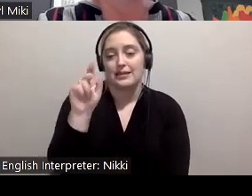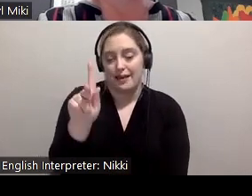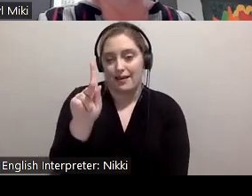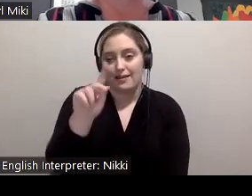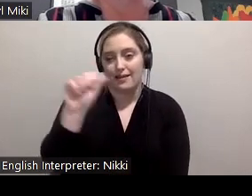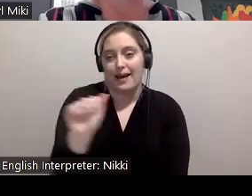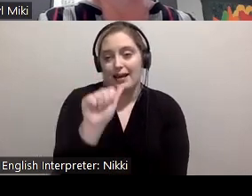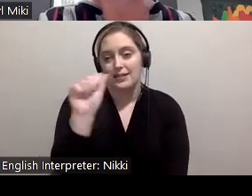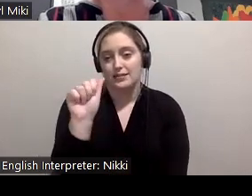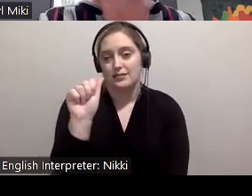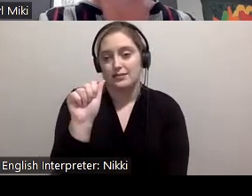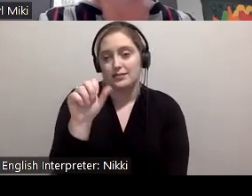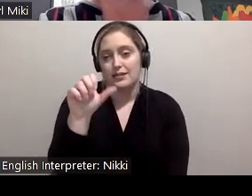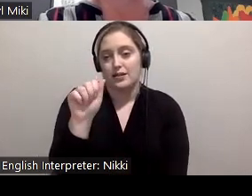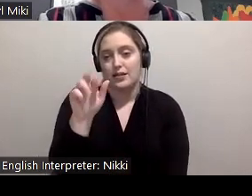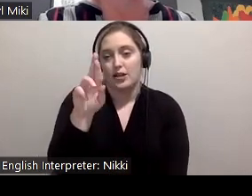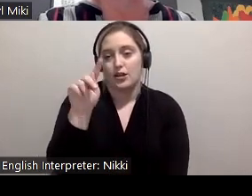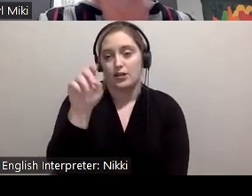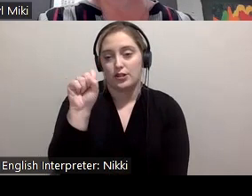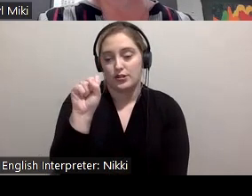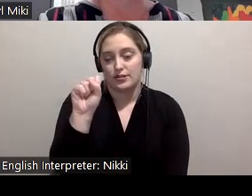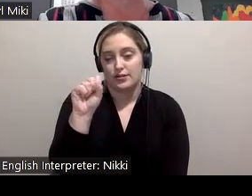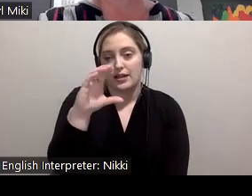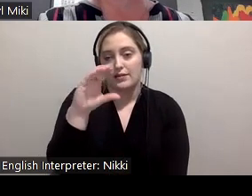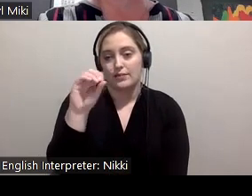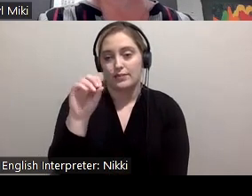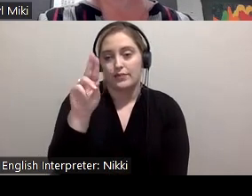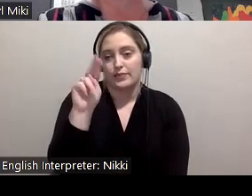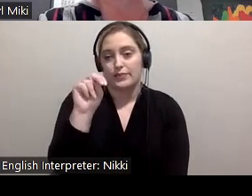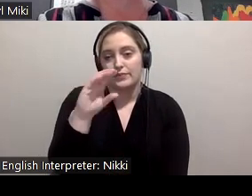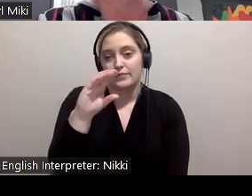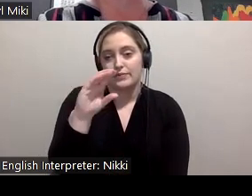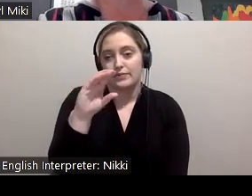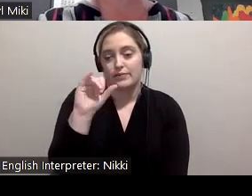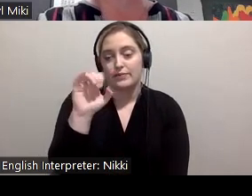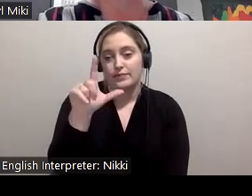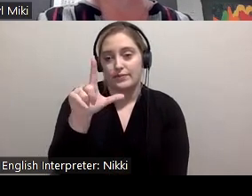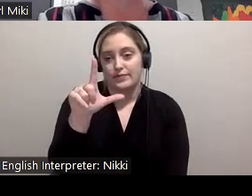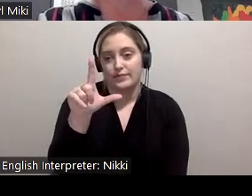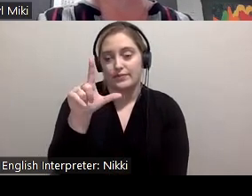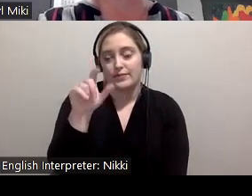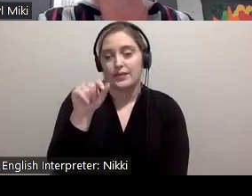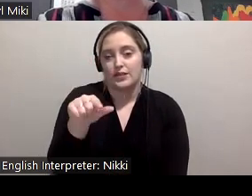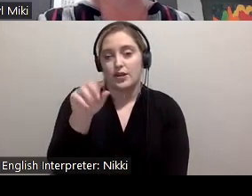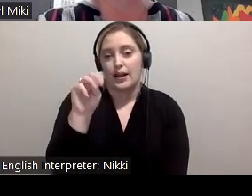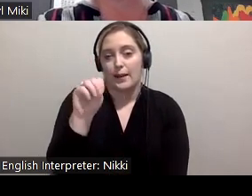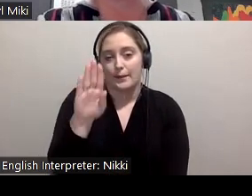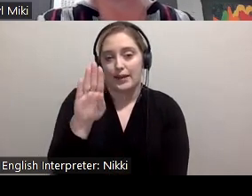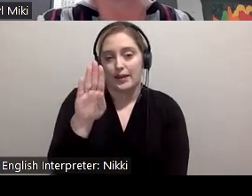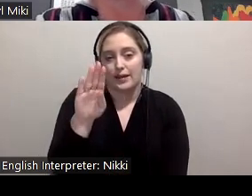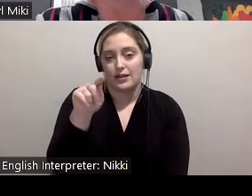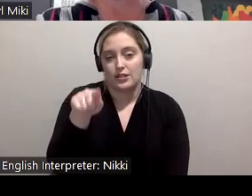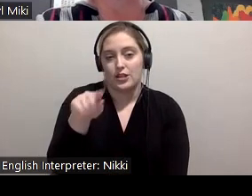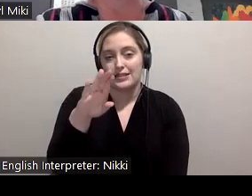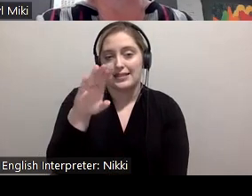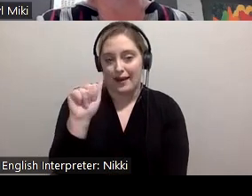Arts A R T S Council C O U N C I L dot MB. CA and they are